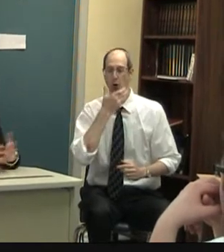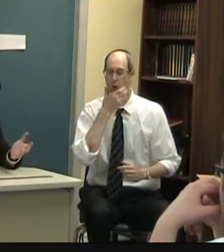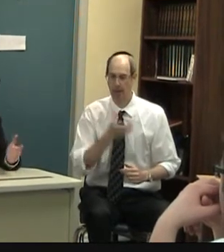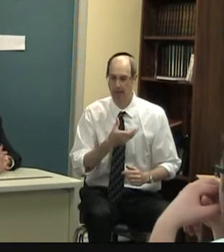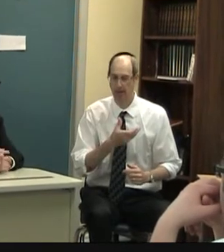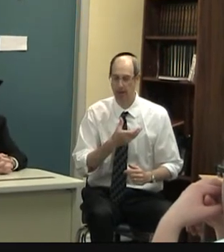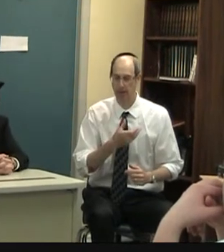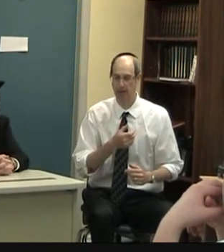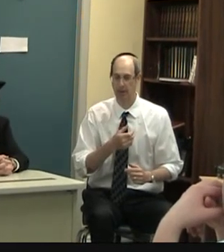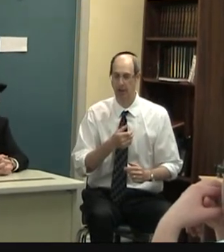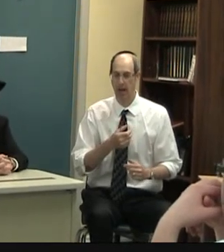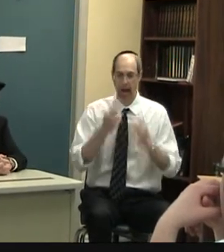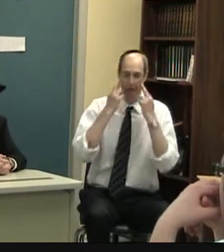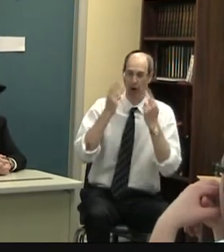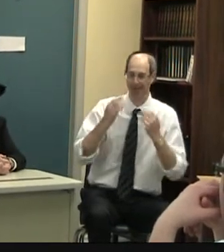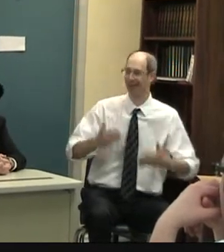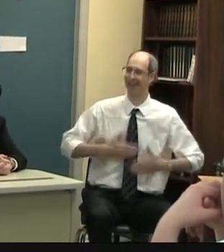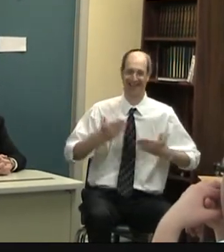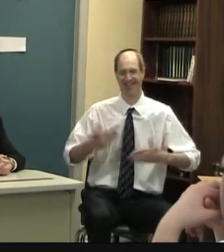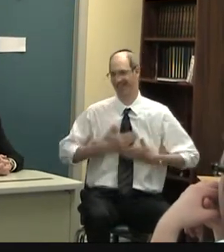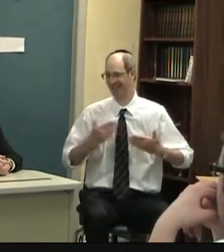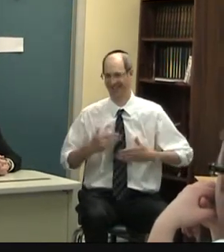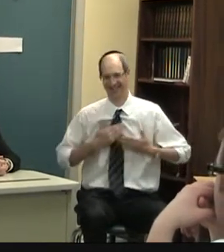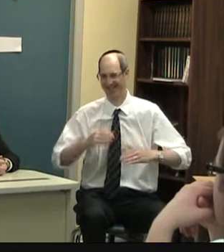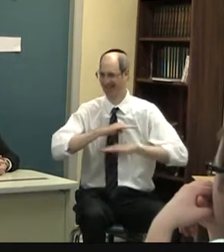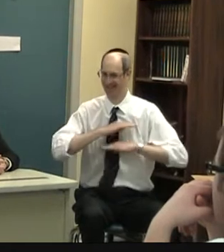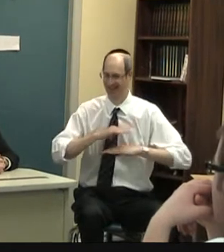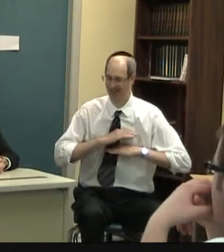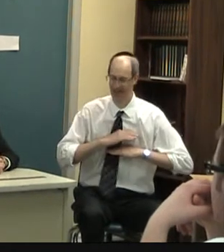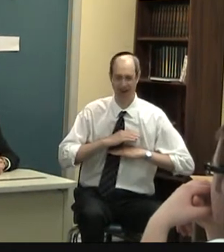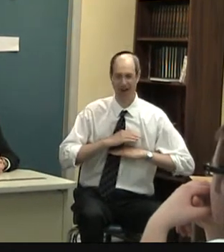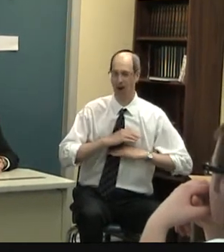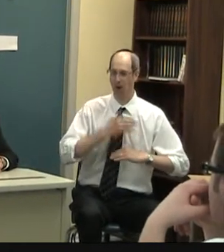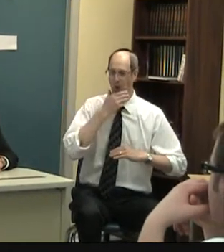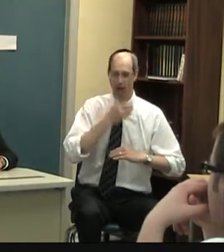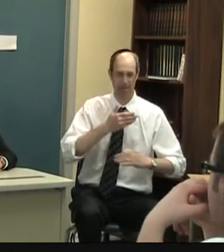As well he's one happy guy and he says rebbe you really had paid her and i'm good to go and